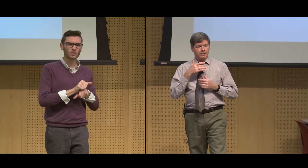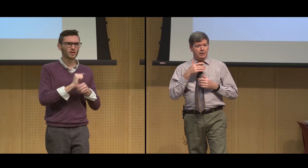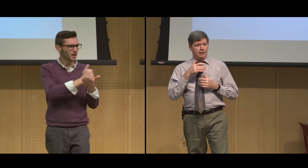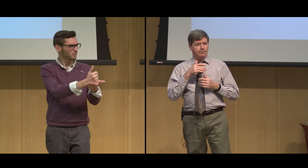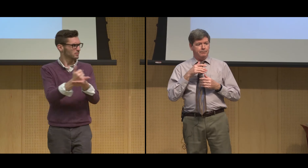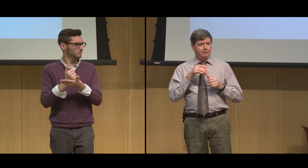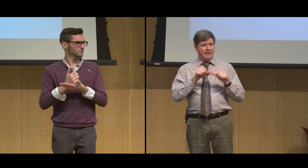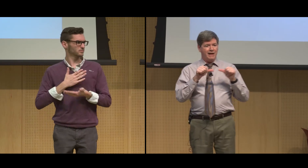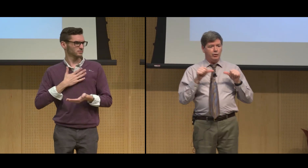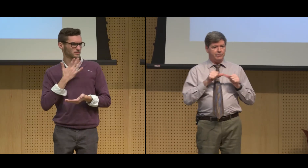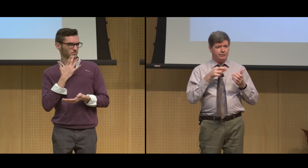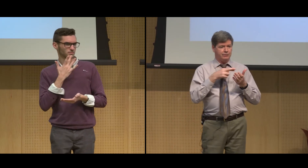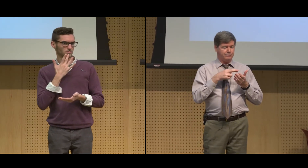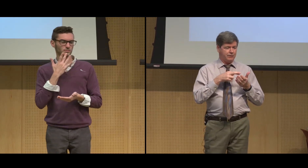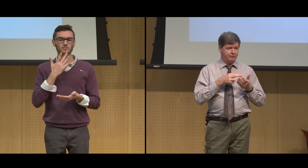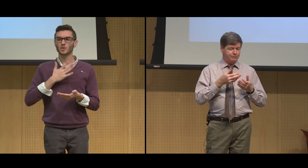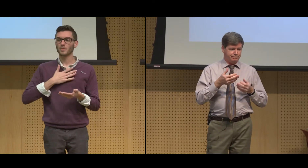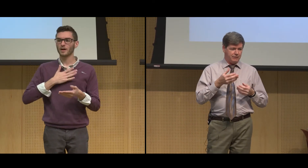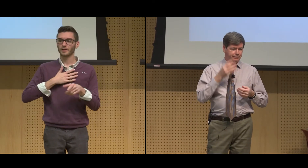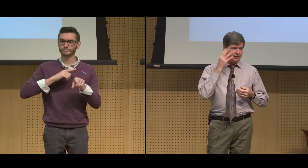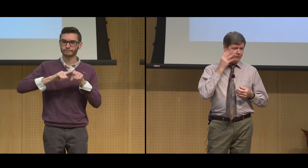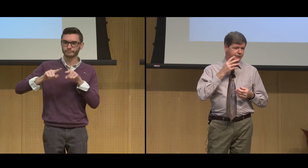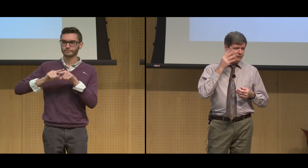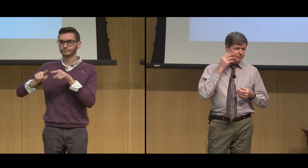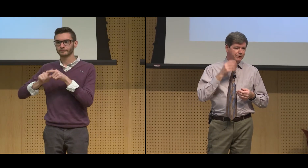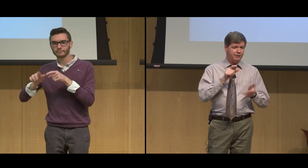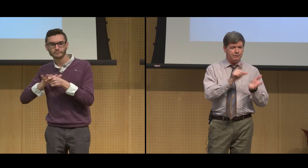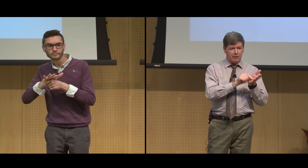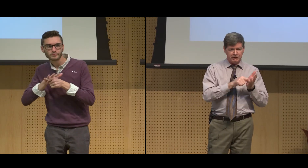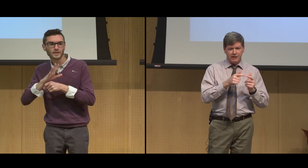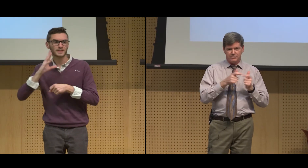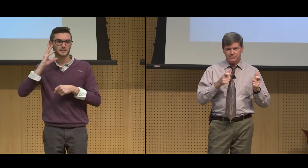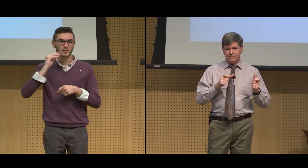my, um, areas of--of experience and publications, et cetera,